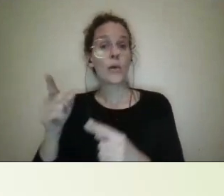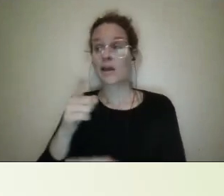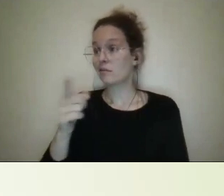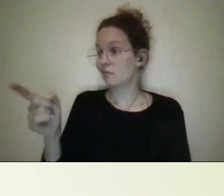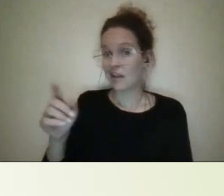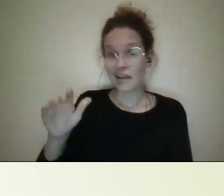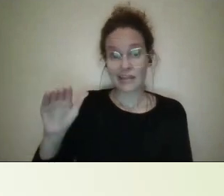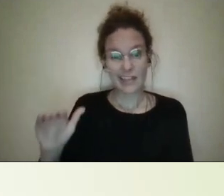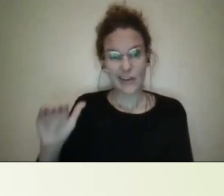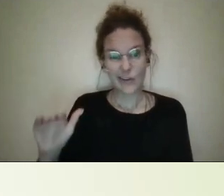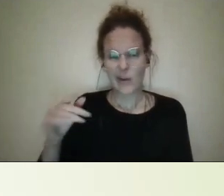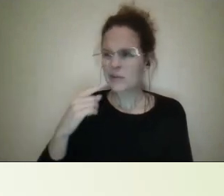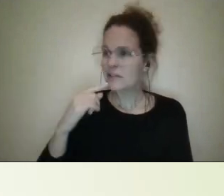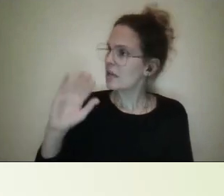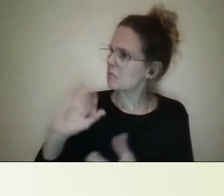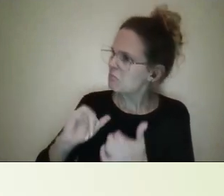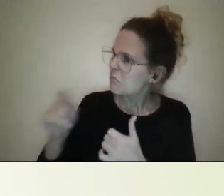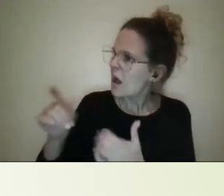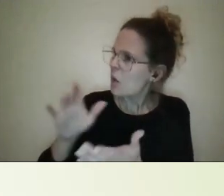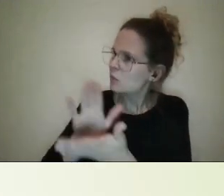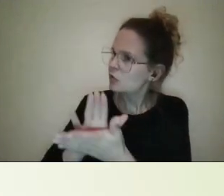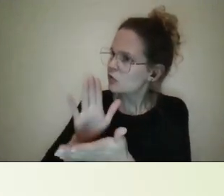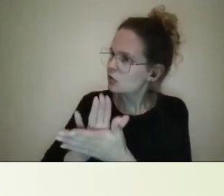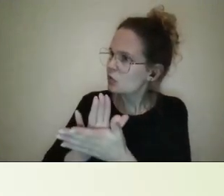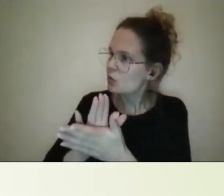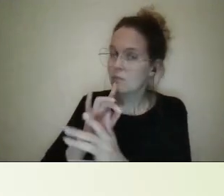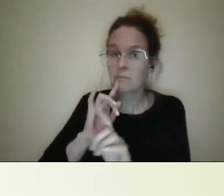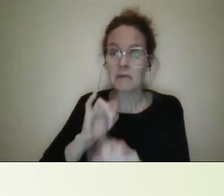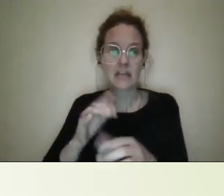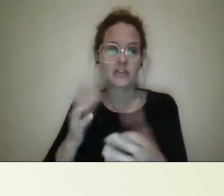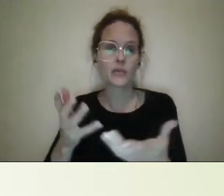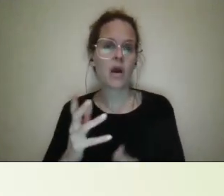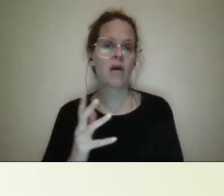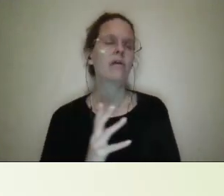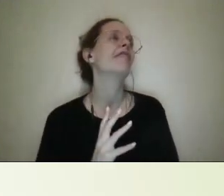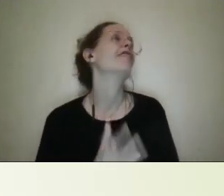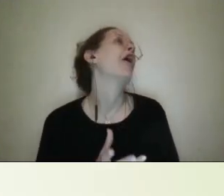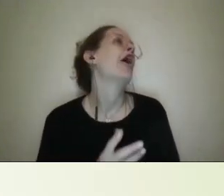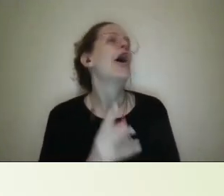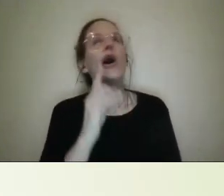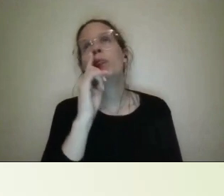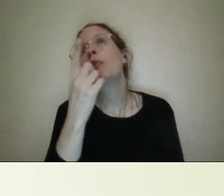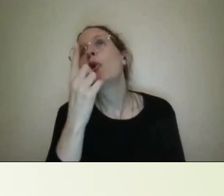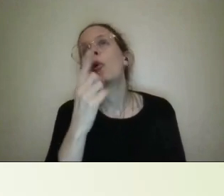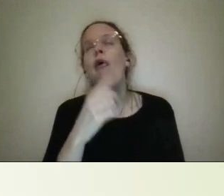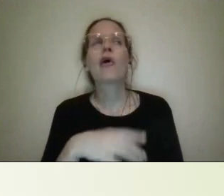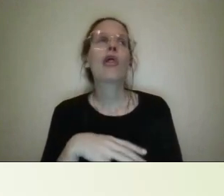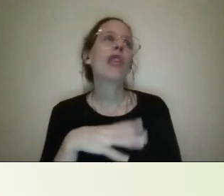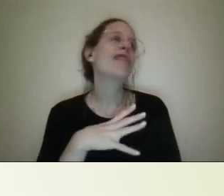how was school?" And what was the answer? "It's fine, it's boring. Fine, it's boring." It was